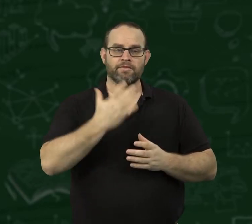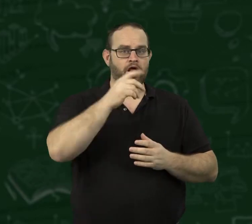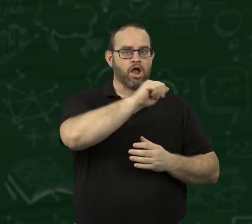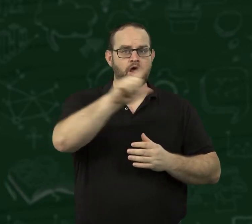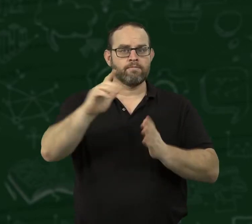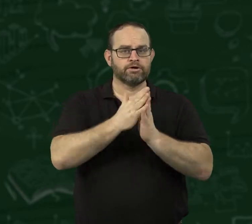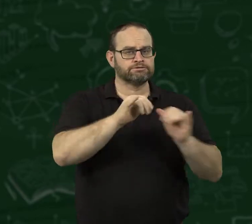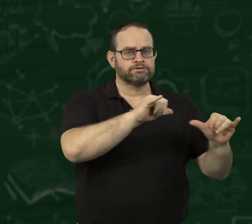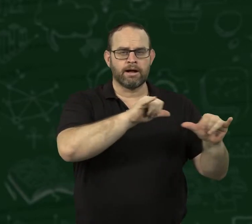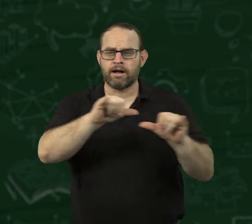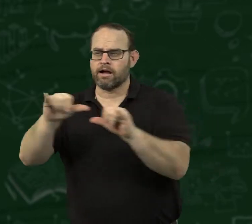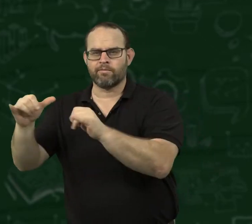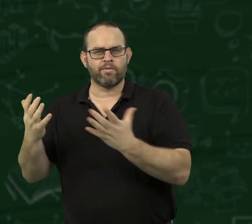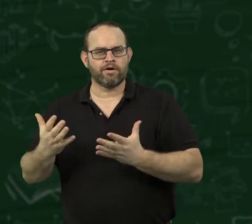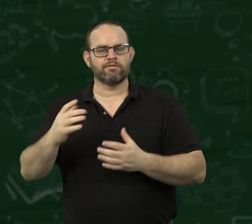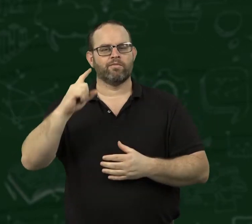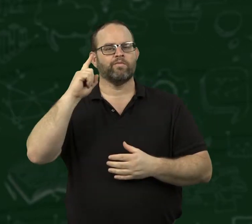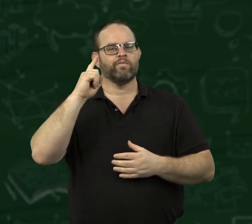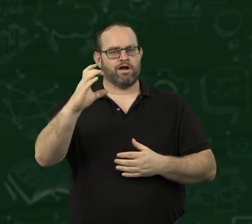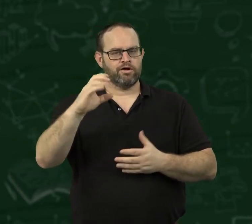All the books have 100 pages.